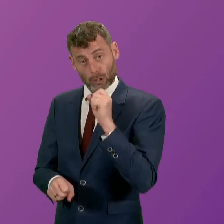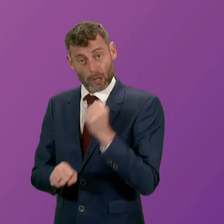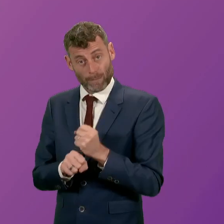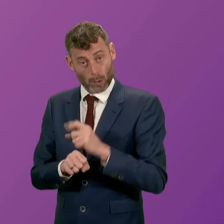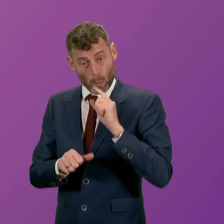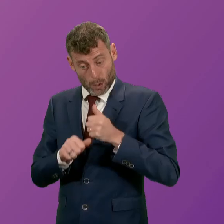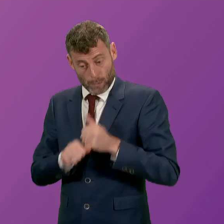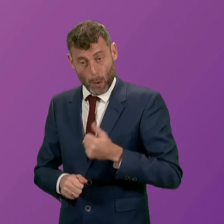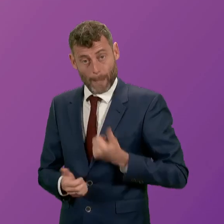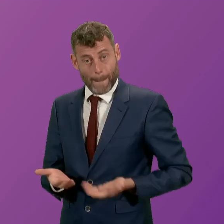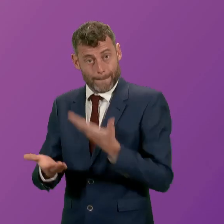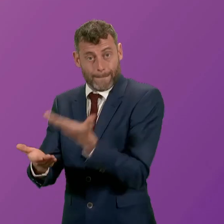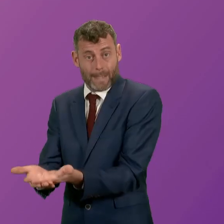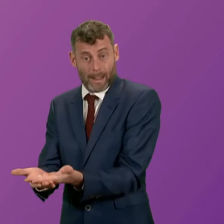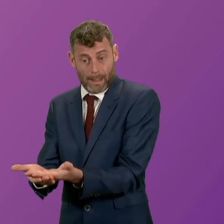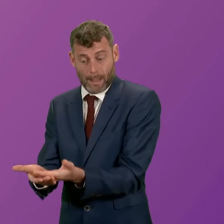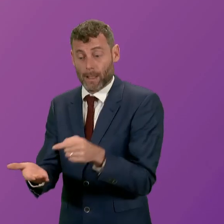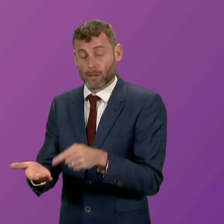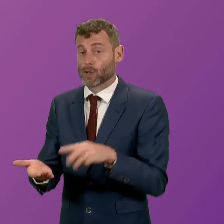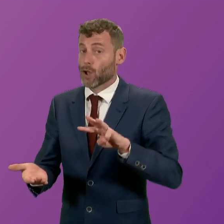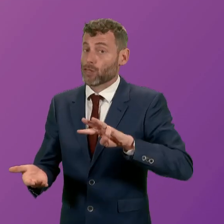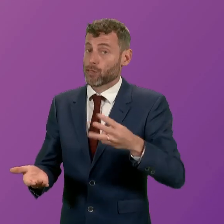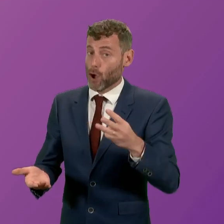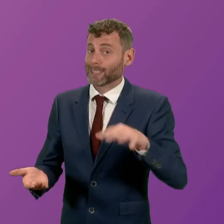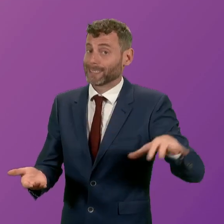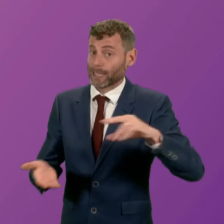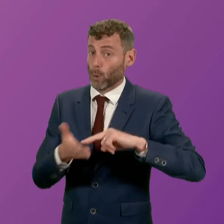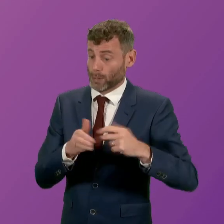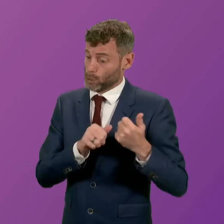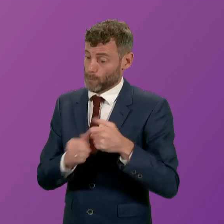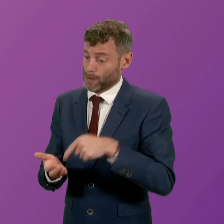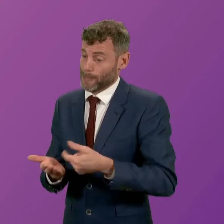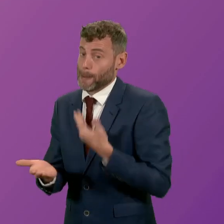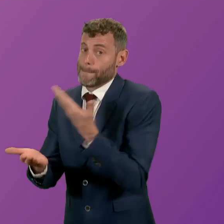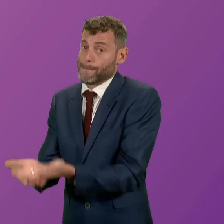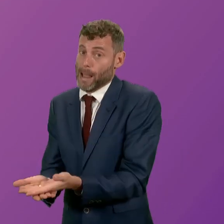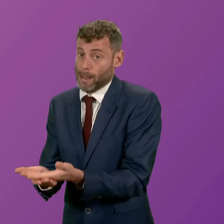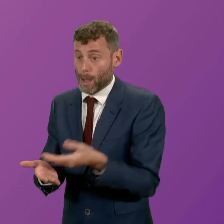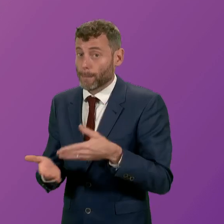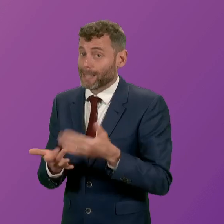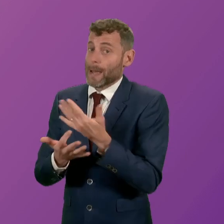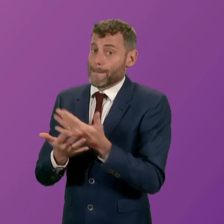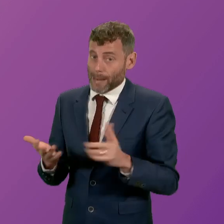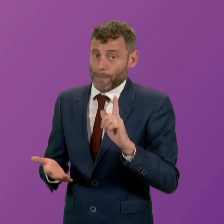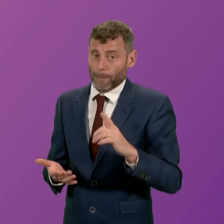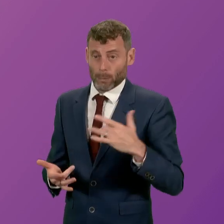received the support of third sector organisations as well as many survivors of domestic abuse?